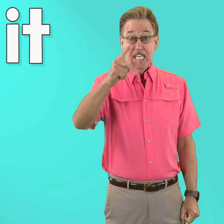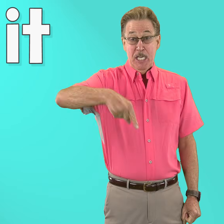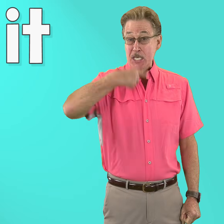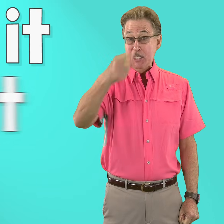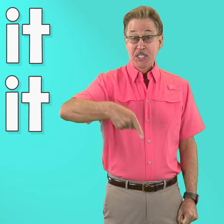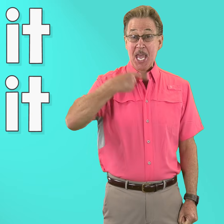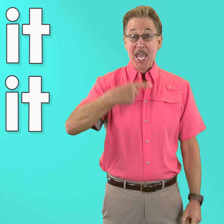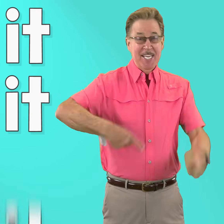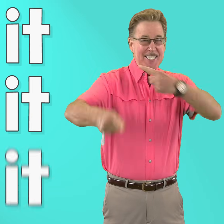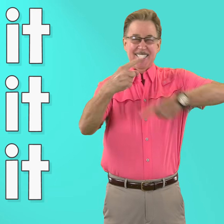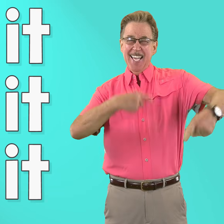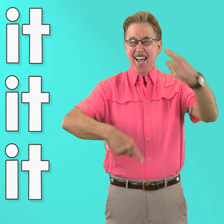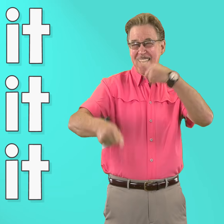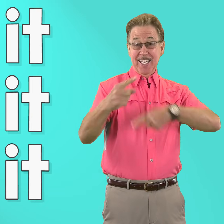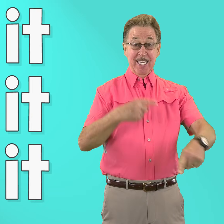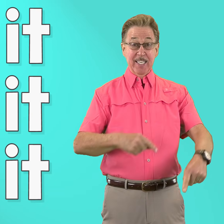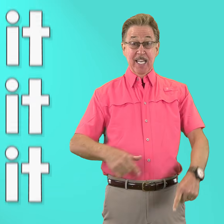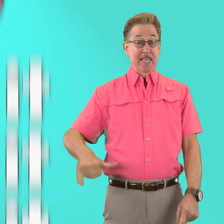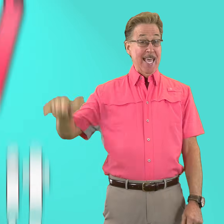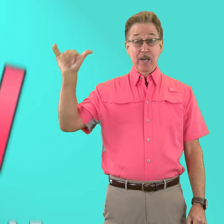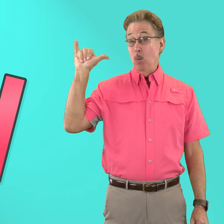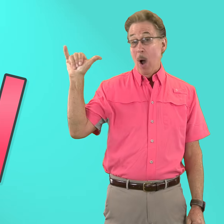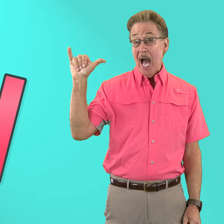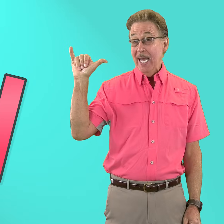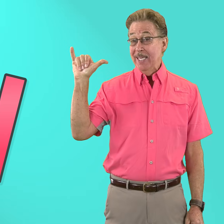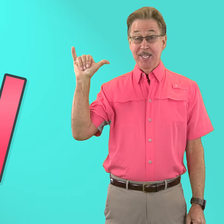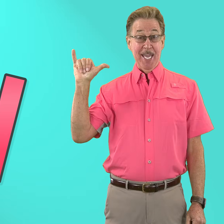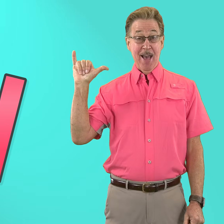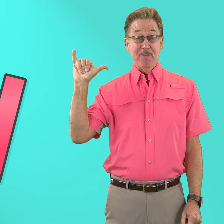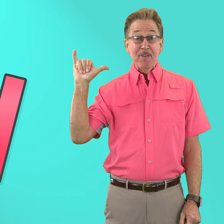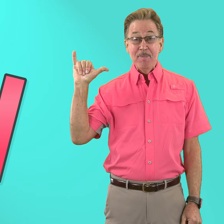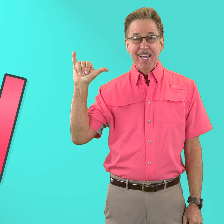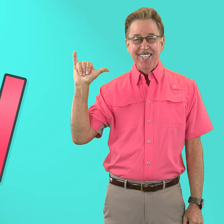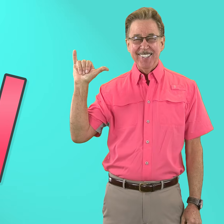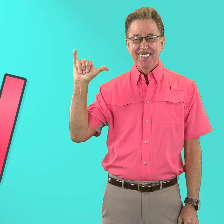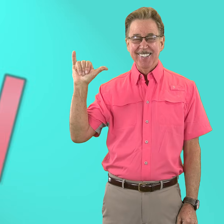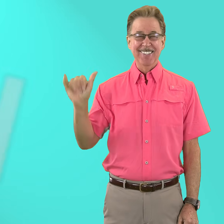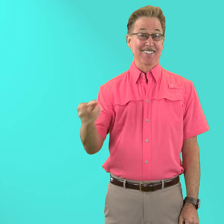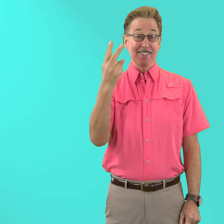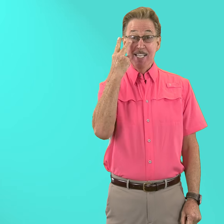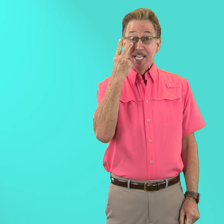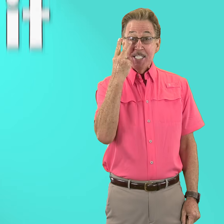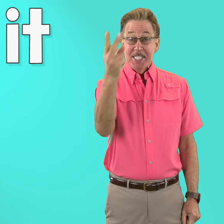See it, Say it, Sign it Letter Y y in the alphabet